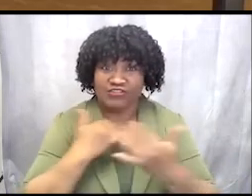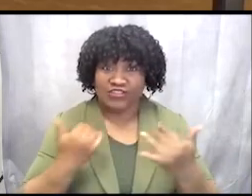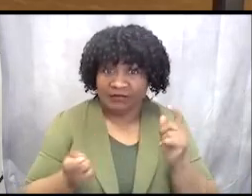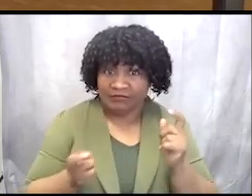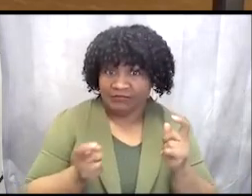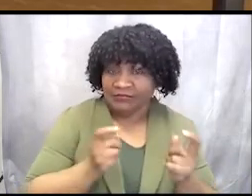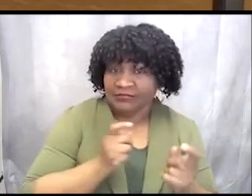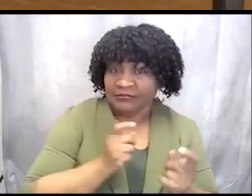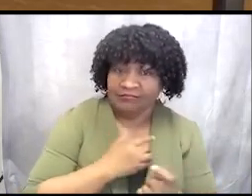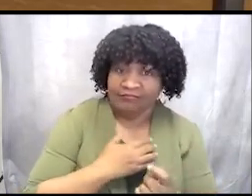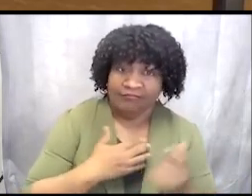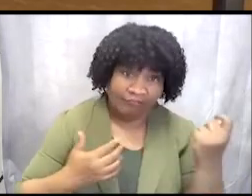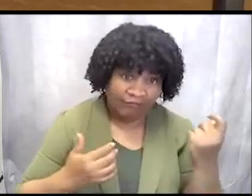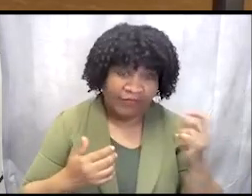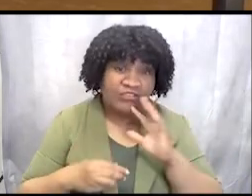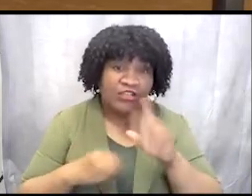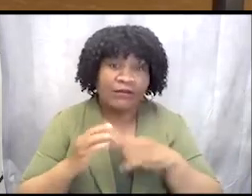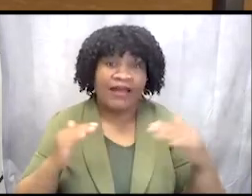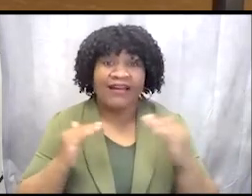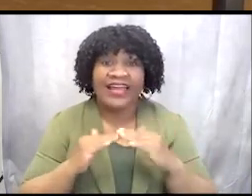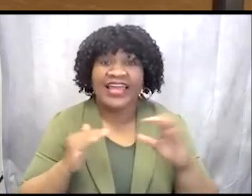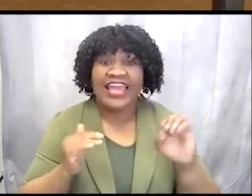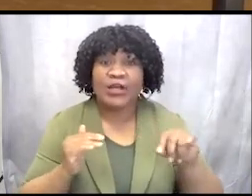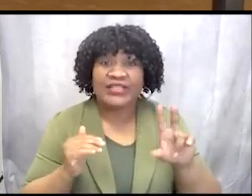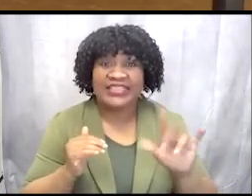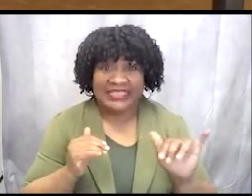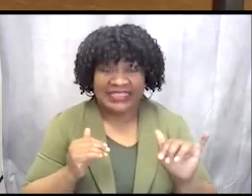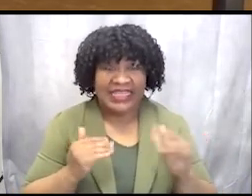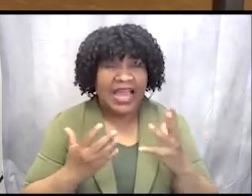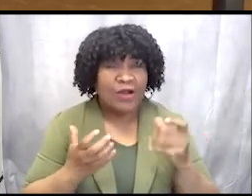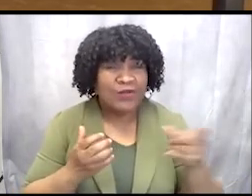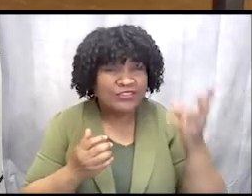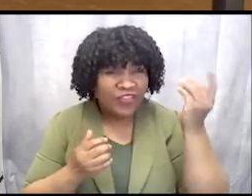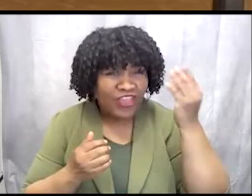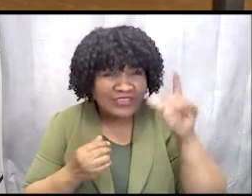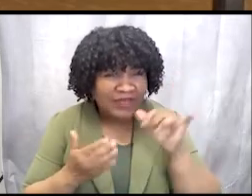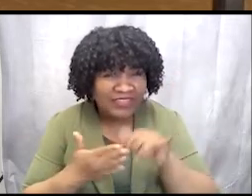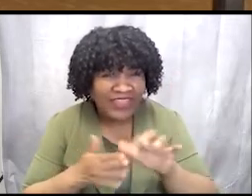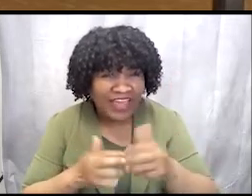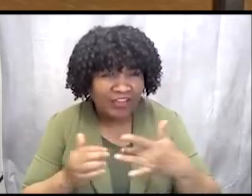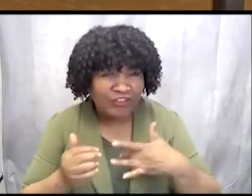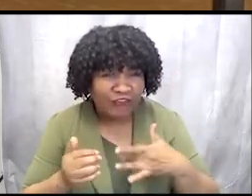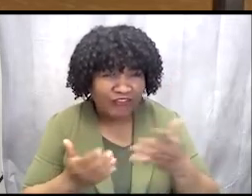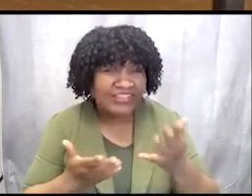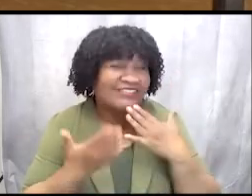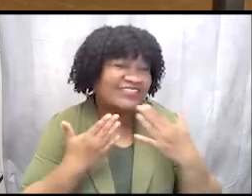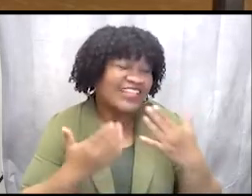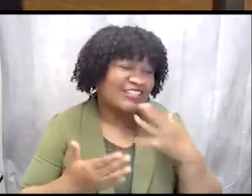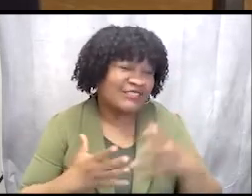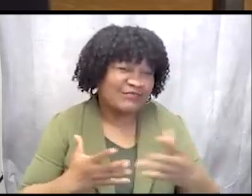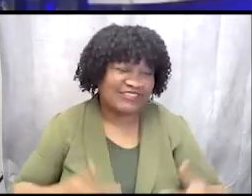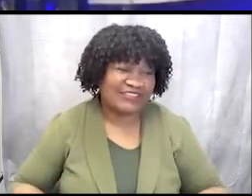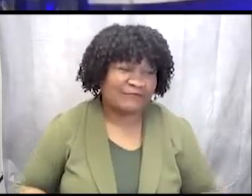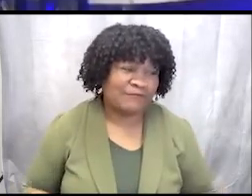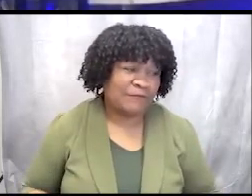to eliminate references to equity. And I just wanted to hear what your thoughts are about that. Thank you. Yeah.